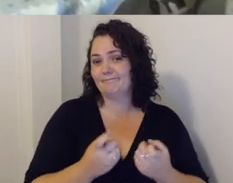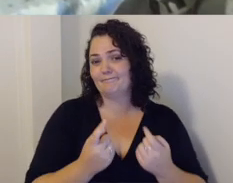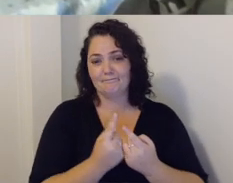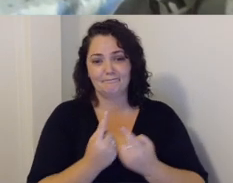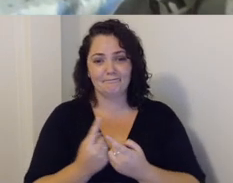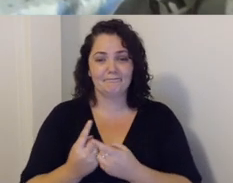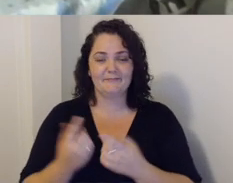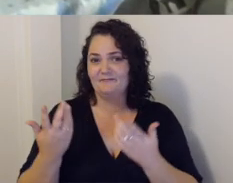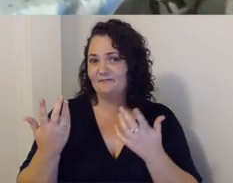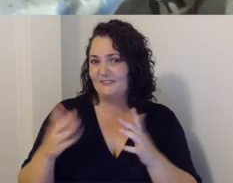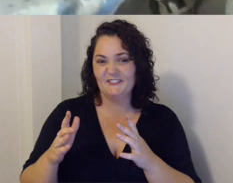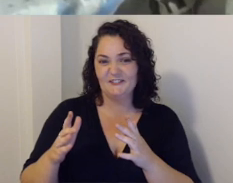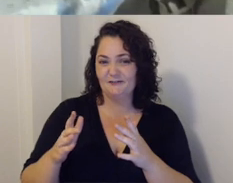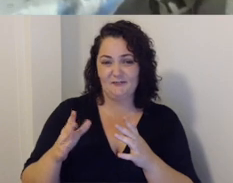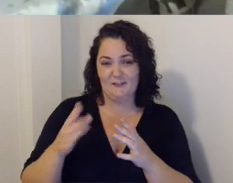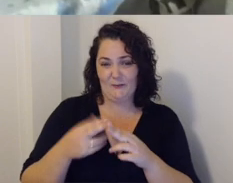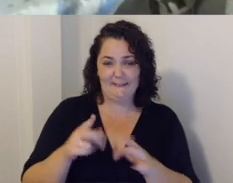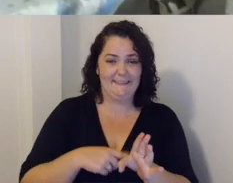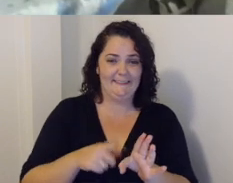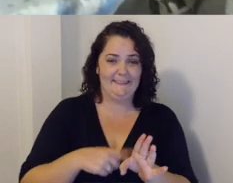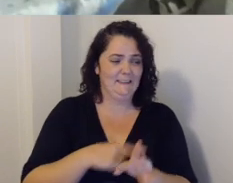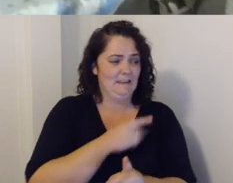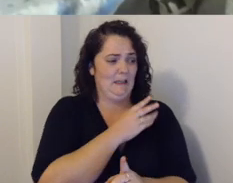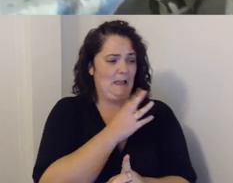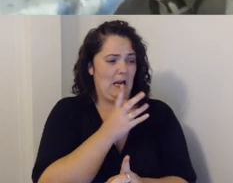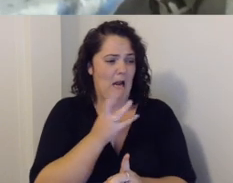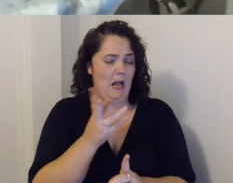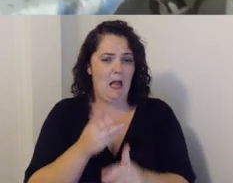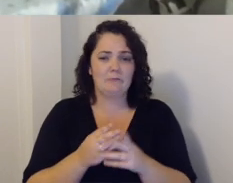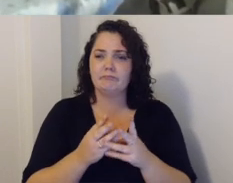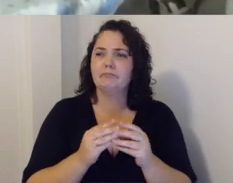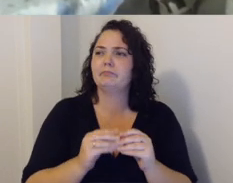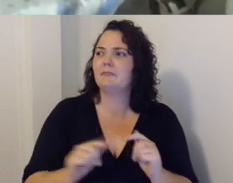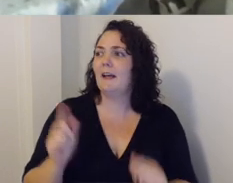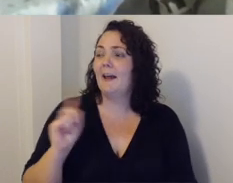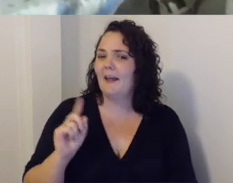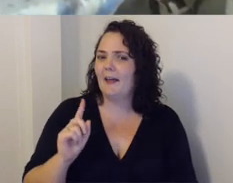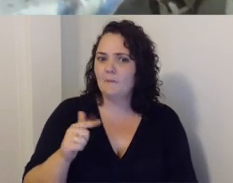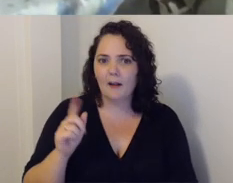of years and bring them right back up to now and make them so vibrant and so contemporary